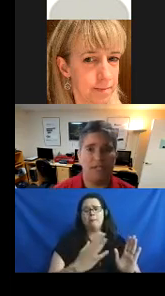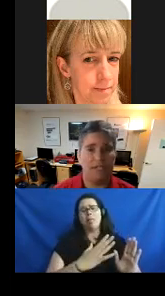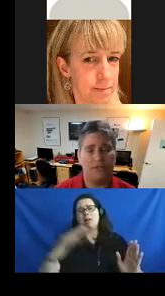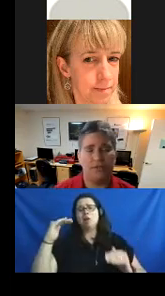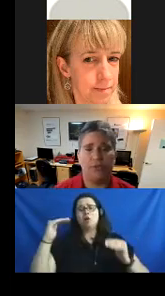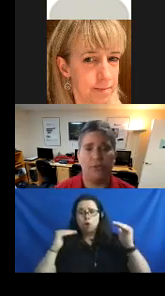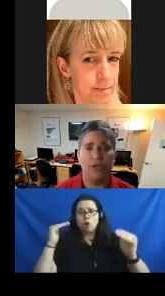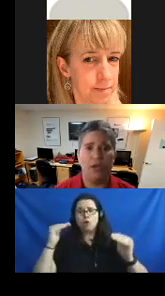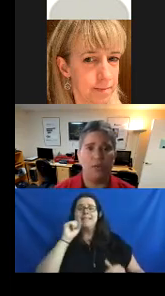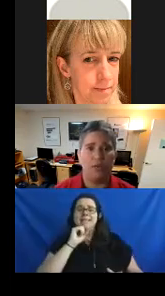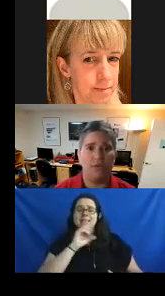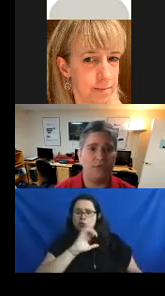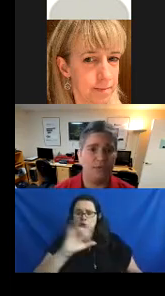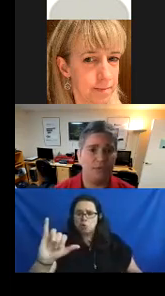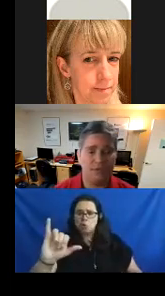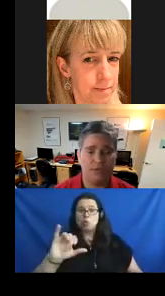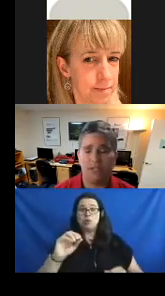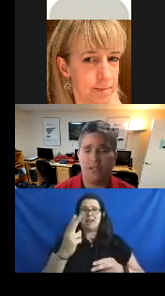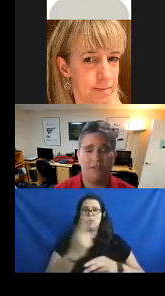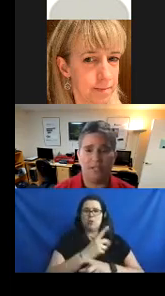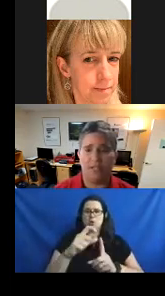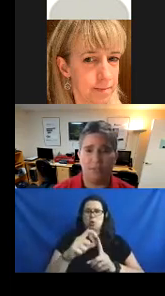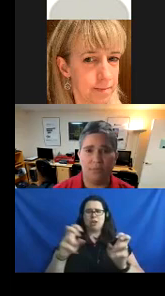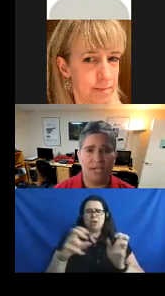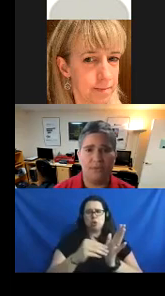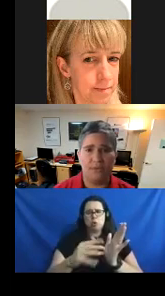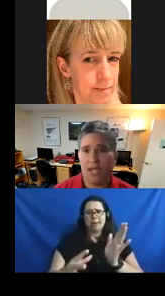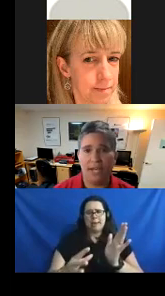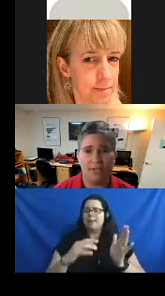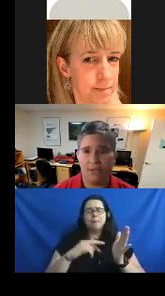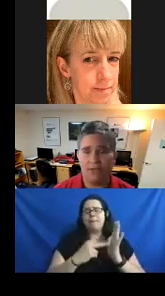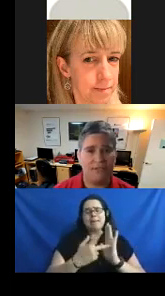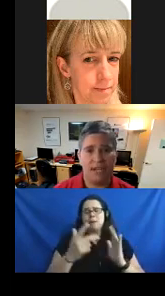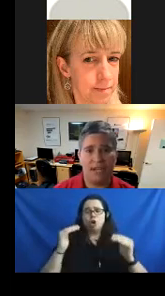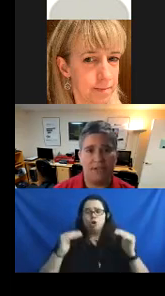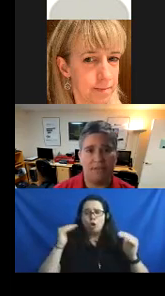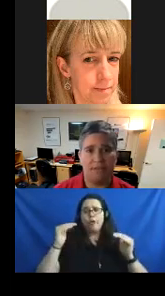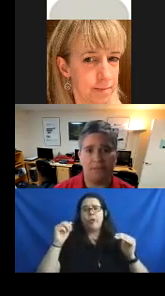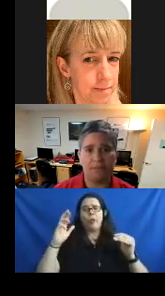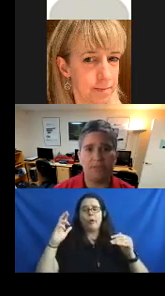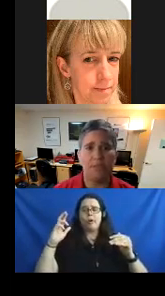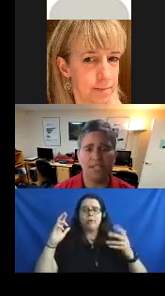WHEN I SAY "STUDENT" IT COULD PERTAIN TO ANY STUDENT OF ANY AGE.